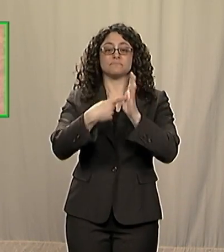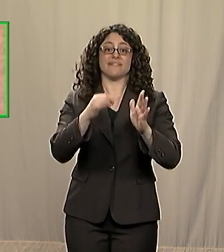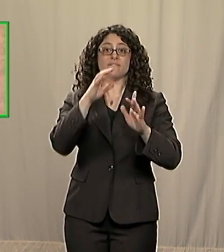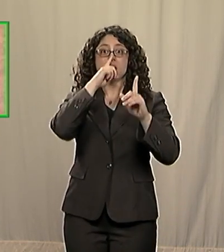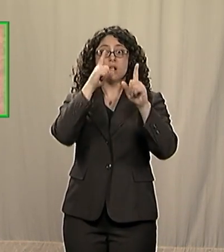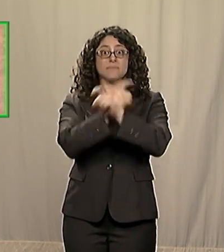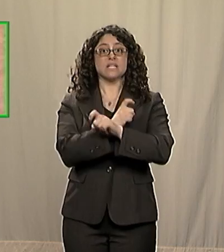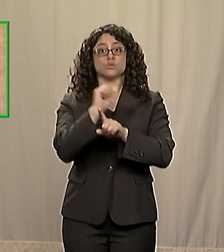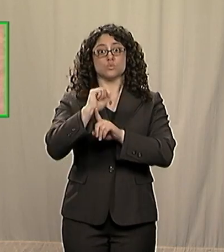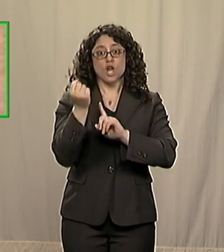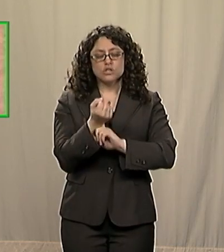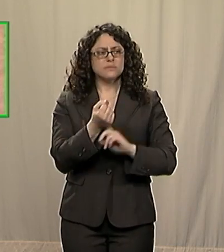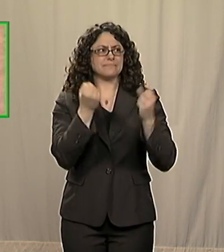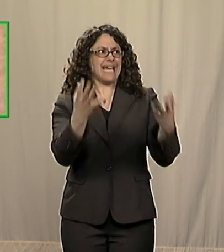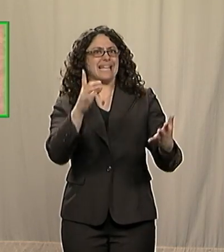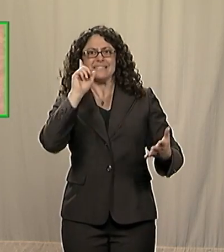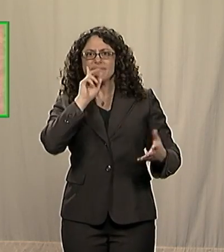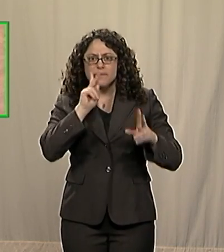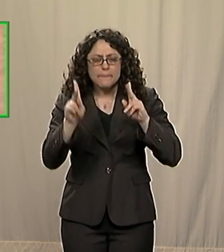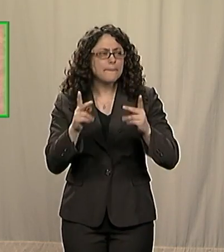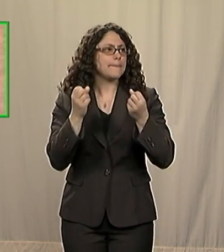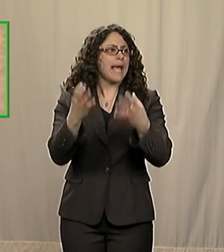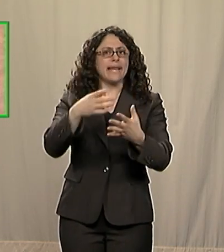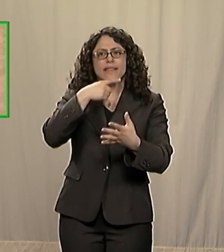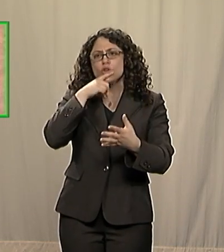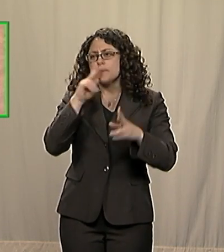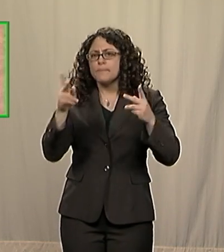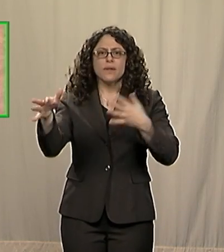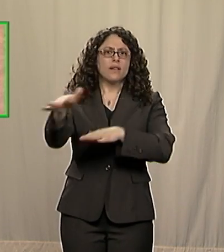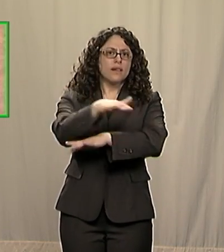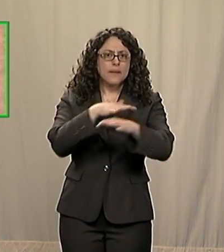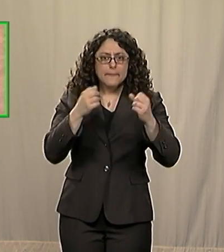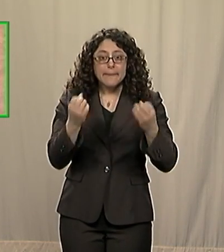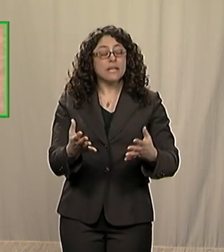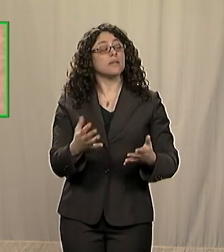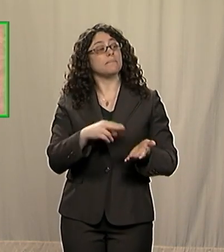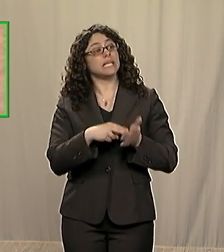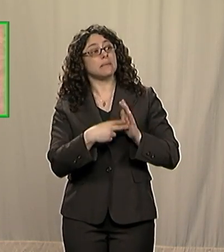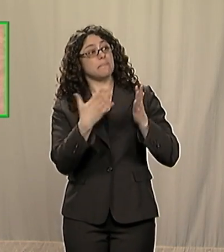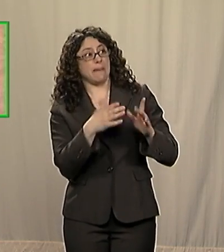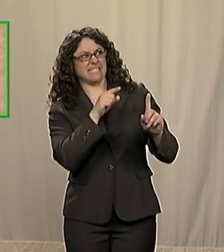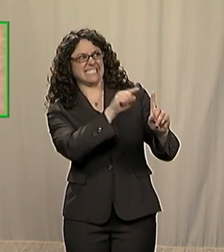with multiple deaf people and multiple hearing people, it might be that one interpreter aligns more